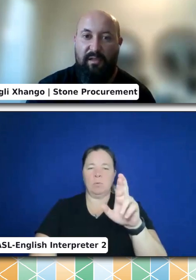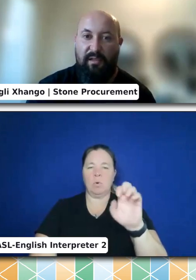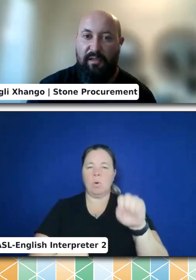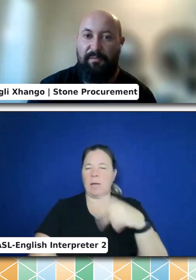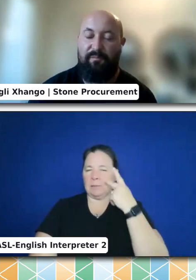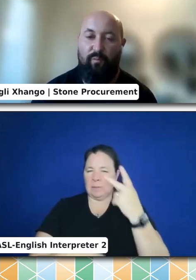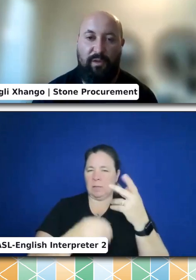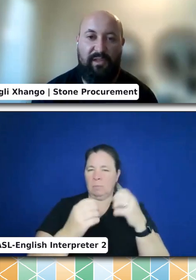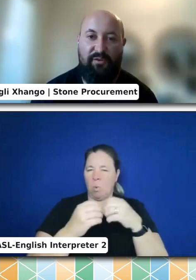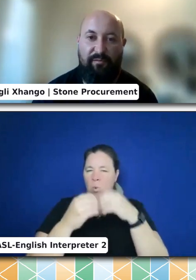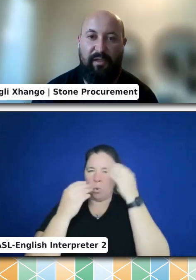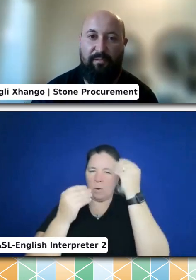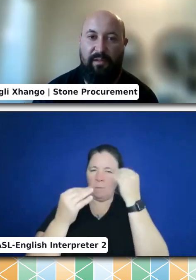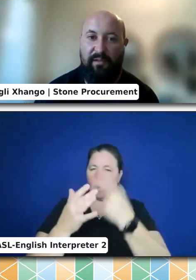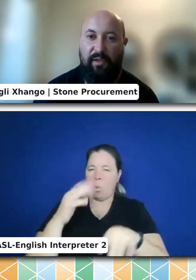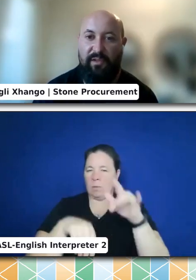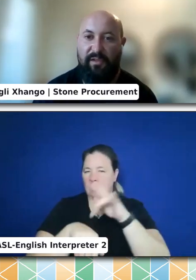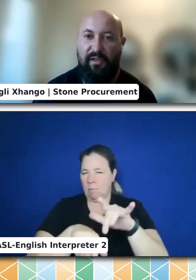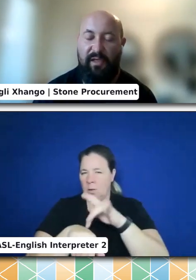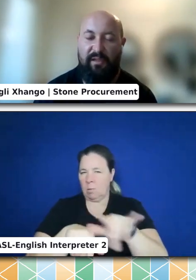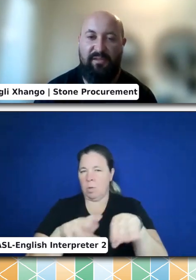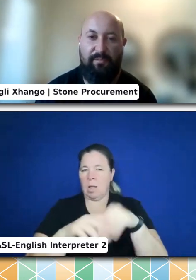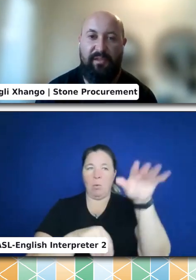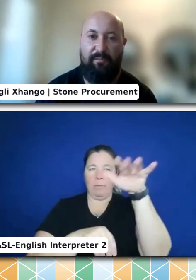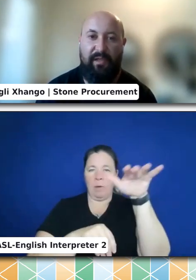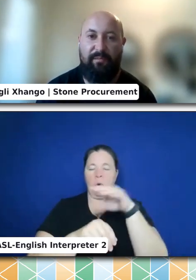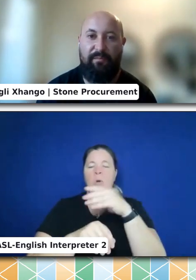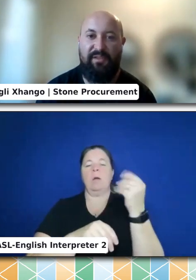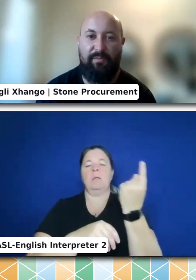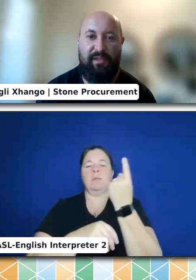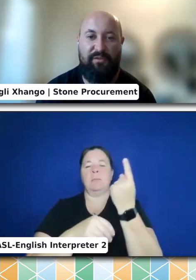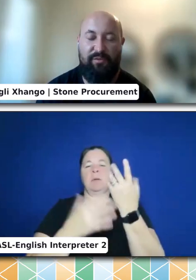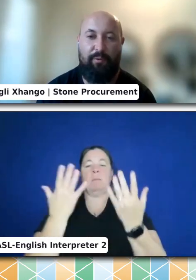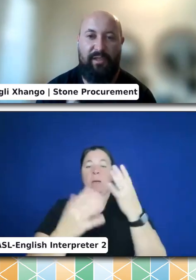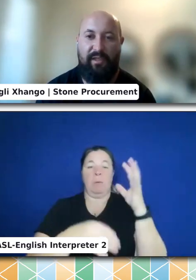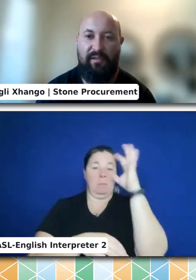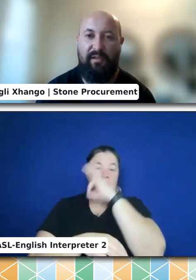Um, what's actually available out there, and something that might have been missed by just putting in.